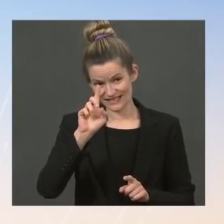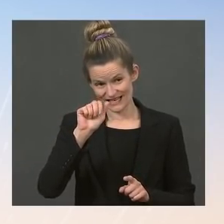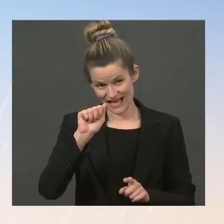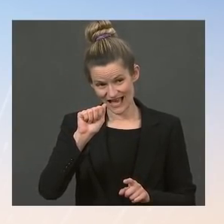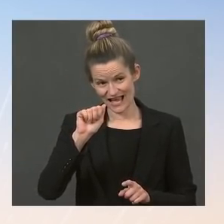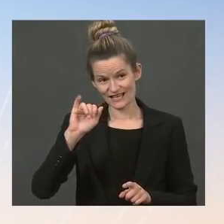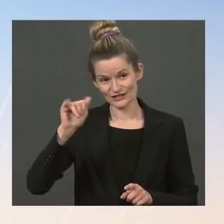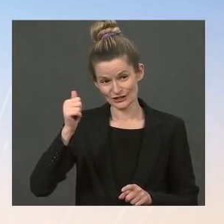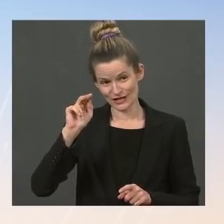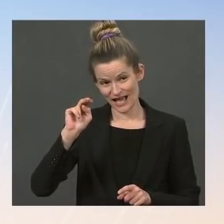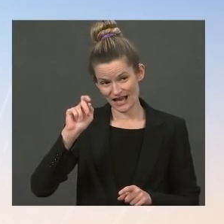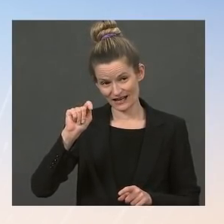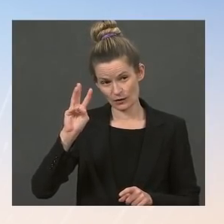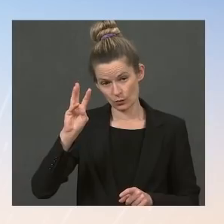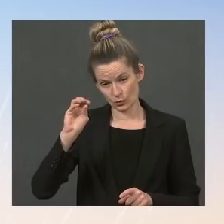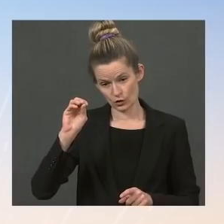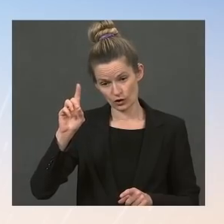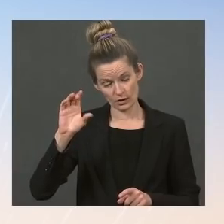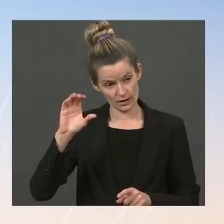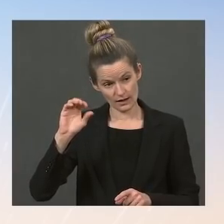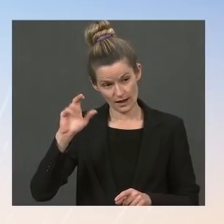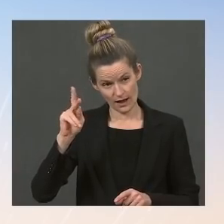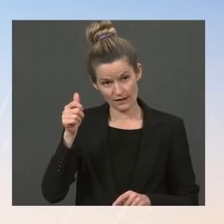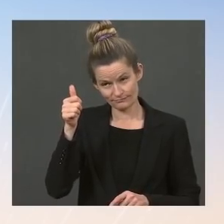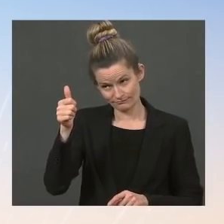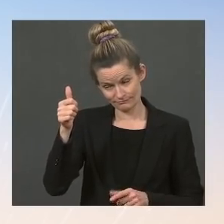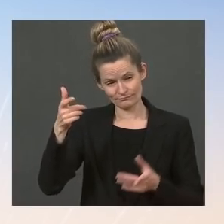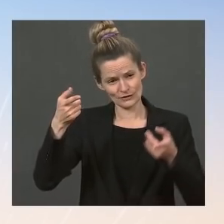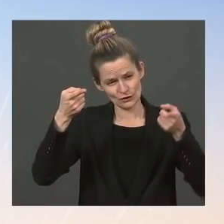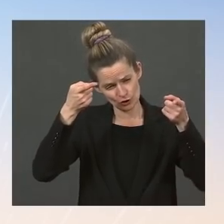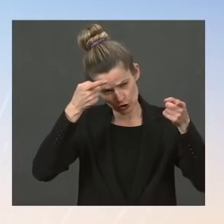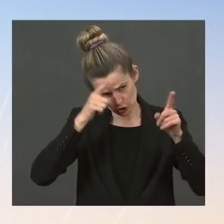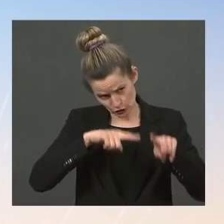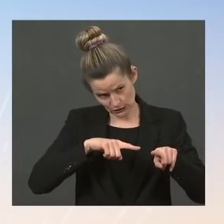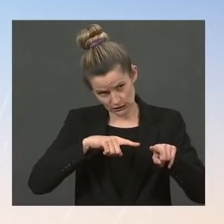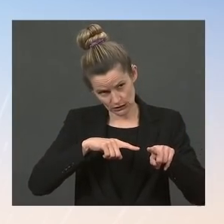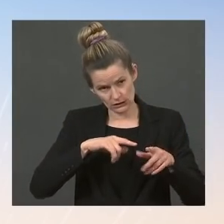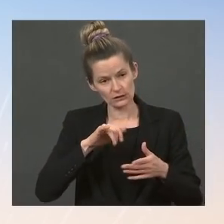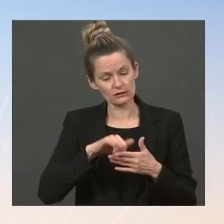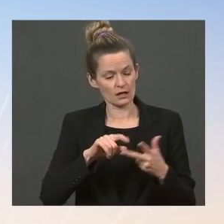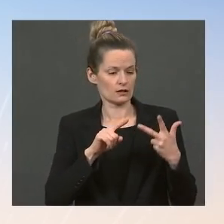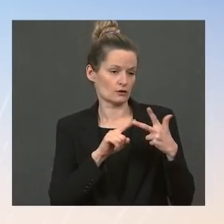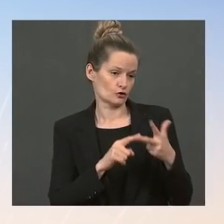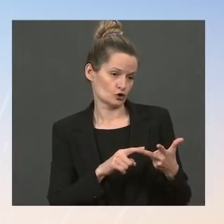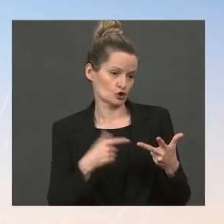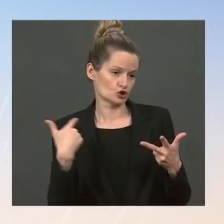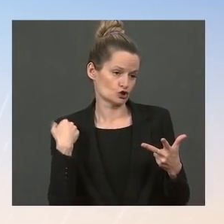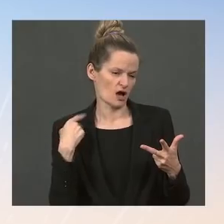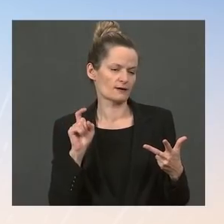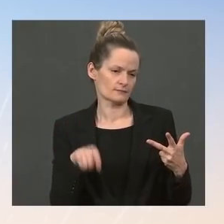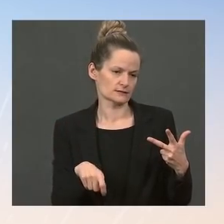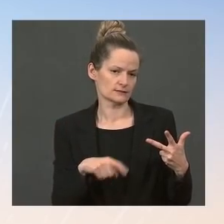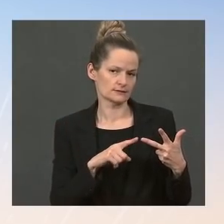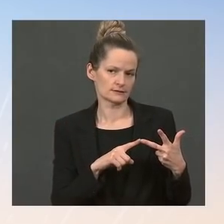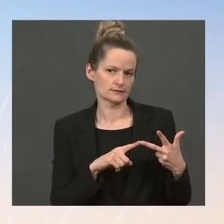the American people would need boosters pending approval through a process including the FDA and ACIP.